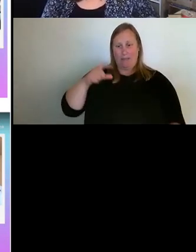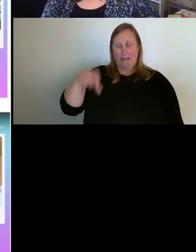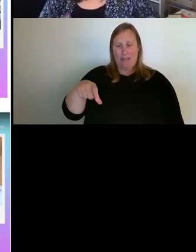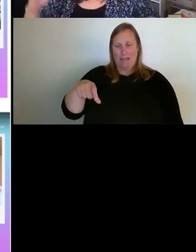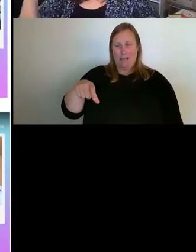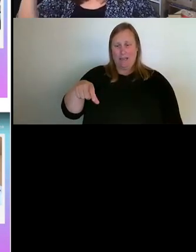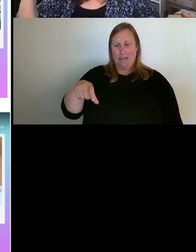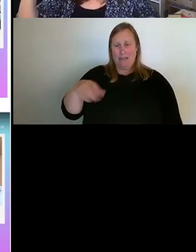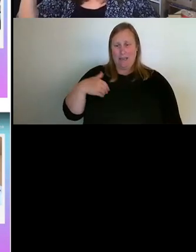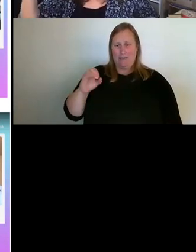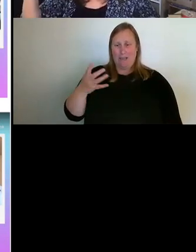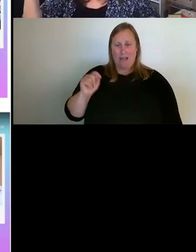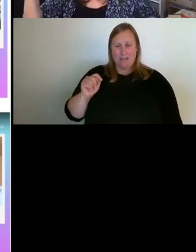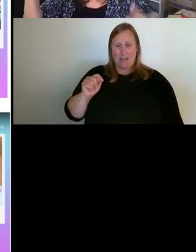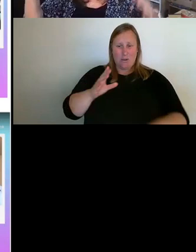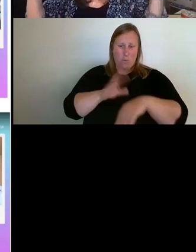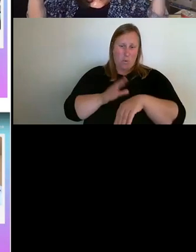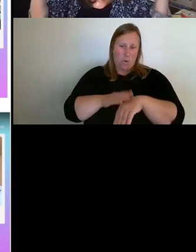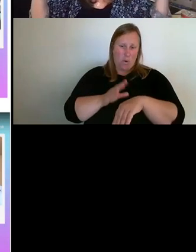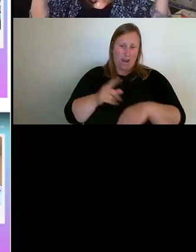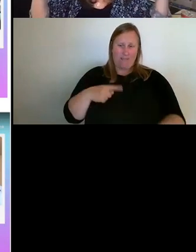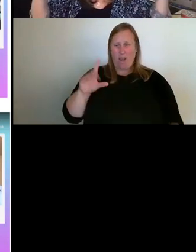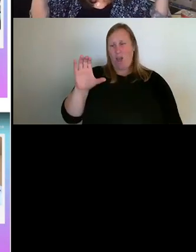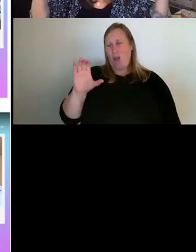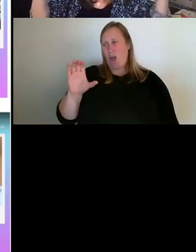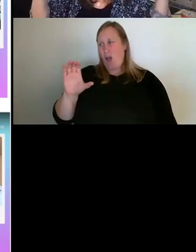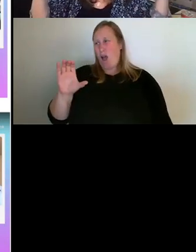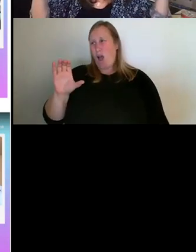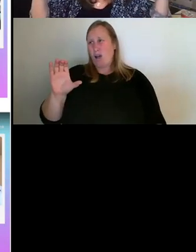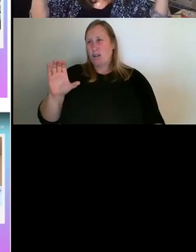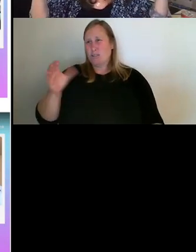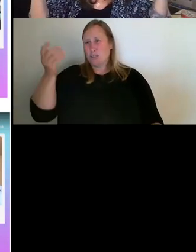I went, um, I have 17,000 humans showing up, if I